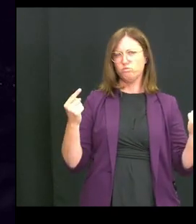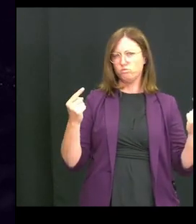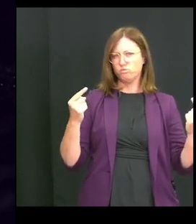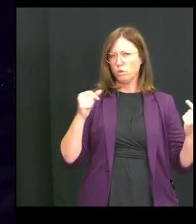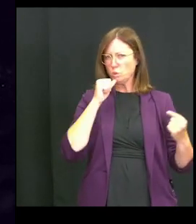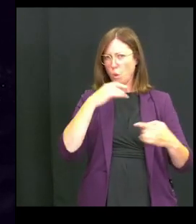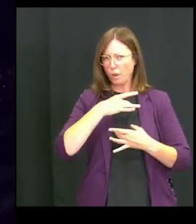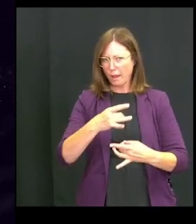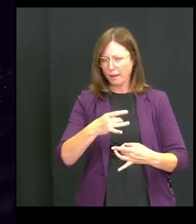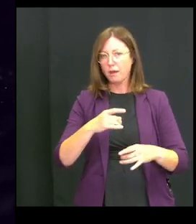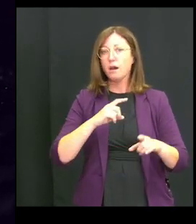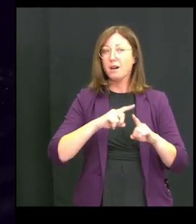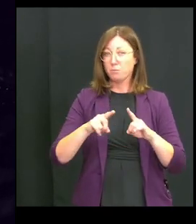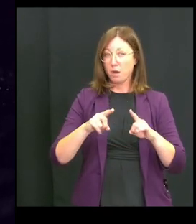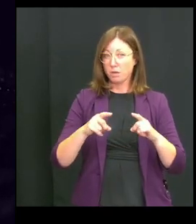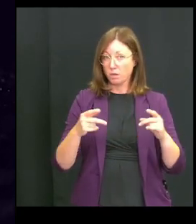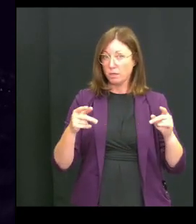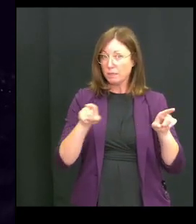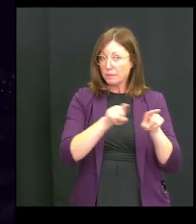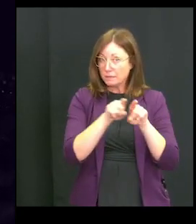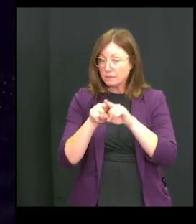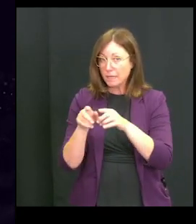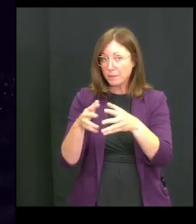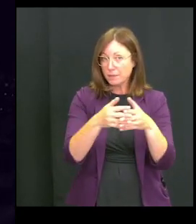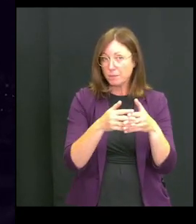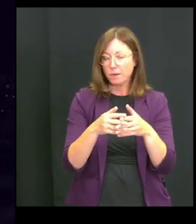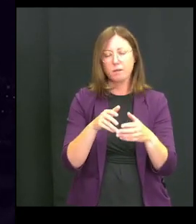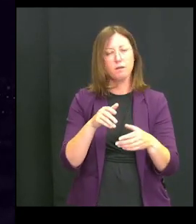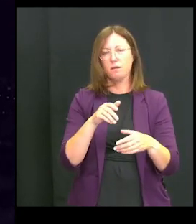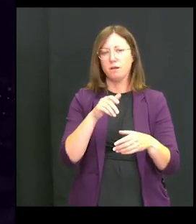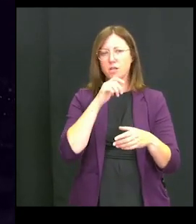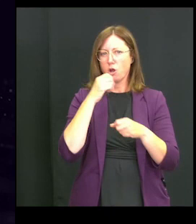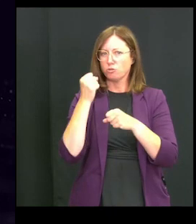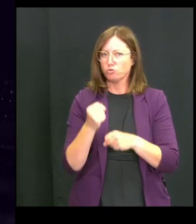and we're not as polarized by race, religion, or class as Americans are.